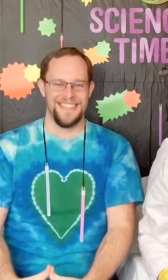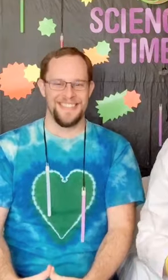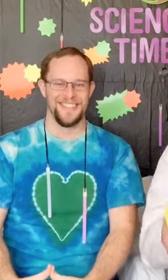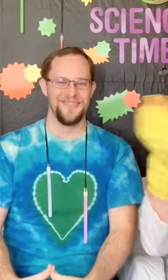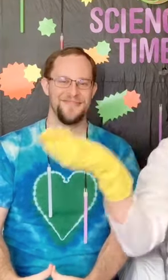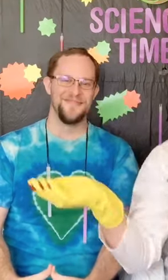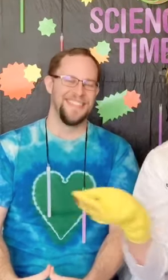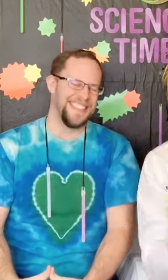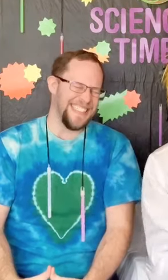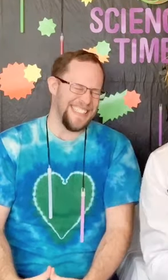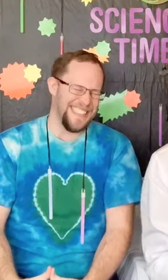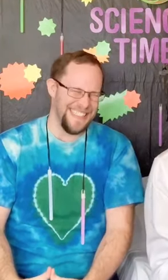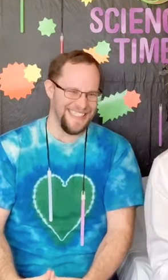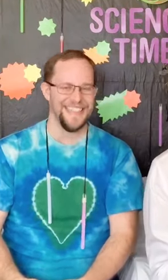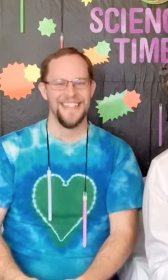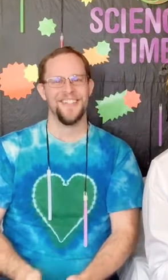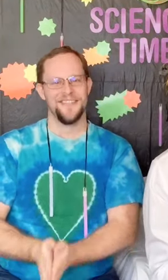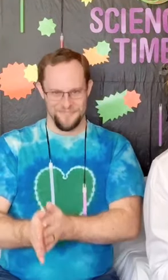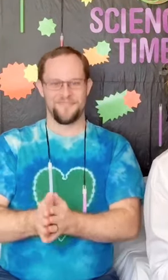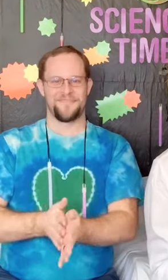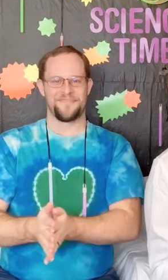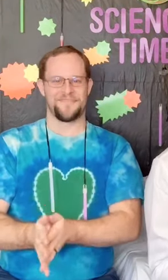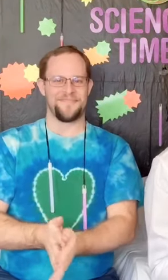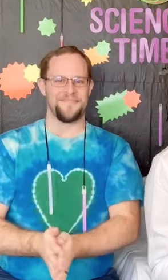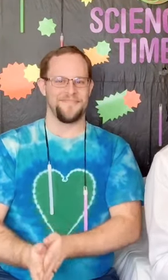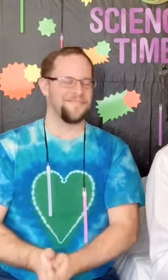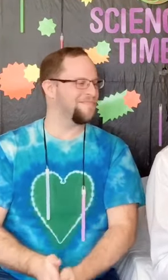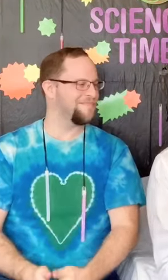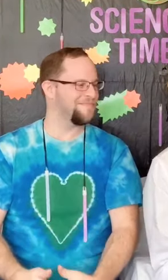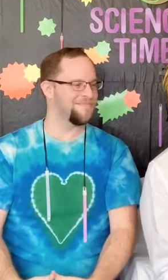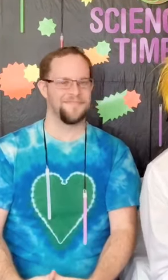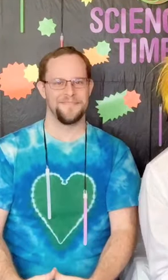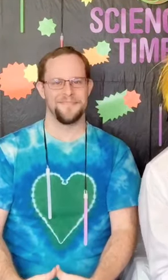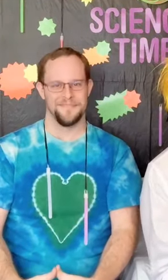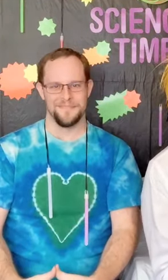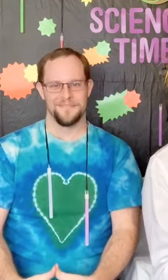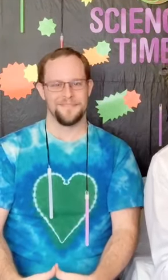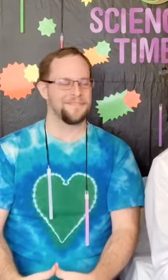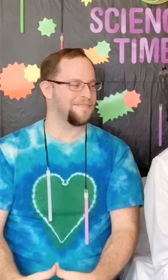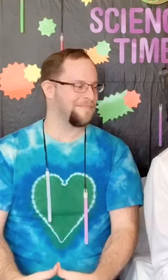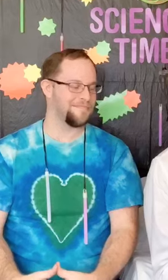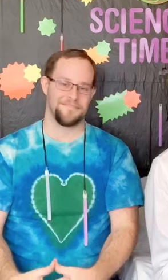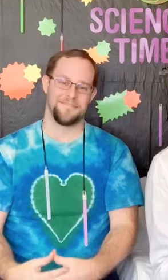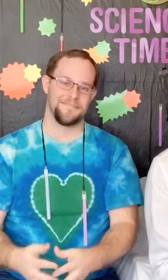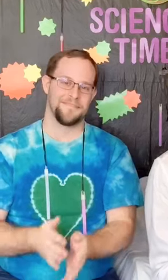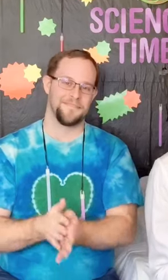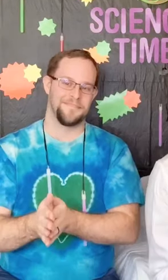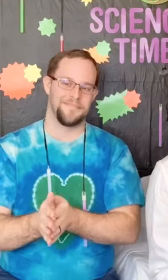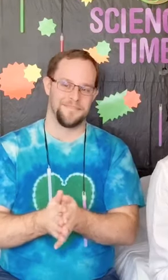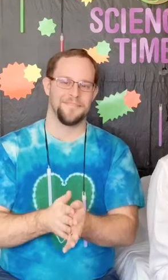This was Science Time. I hope you enjoyed it. If you want us to do more experiments in the future, let us know, we really like experiments.